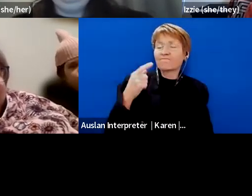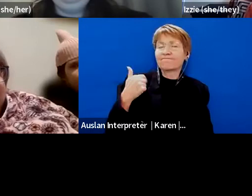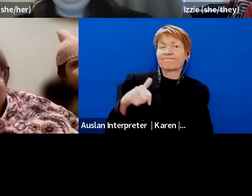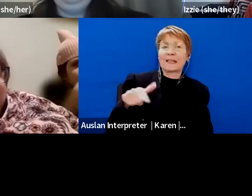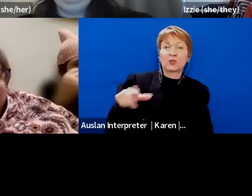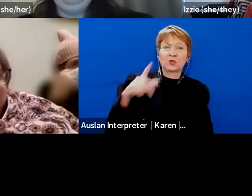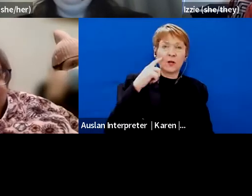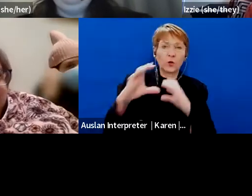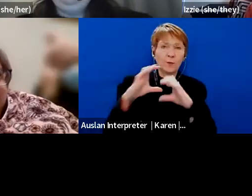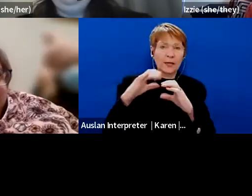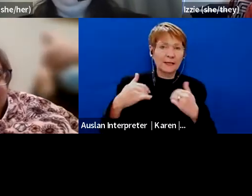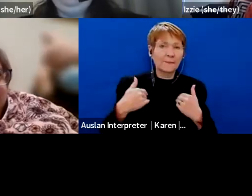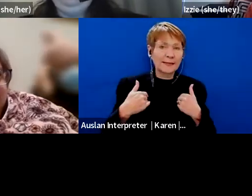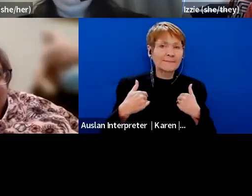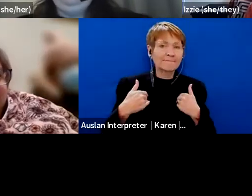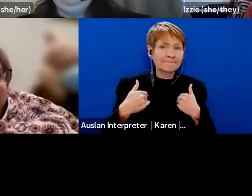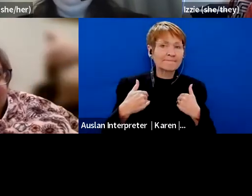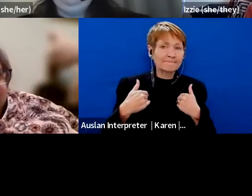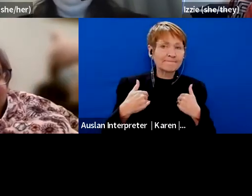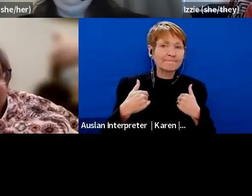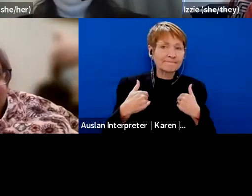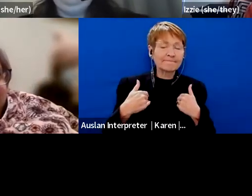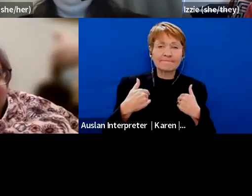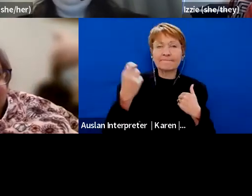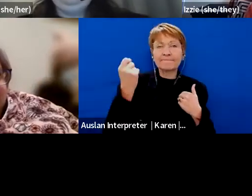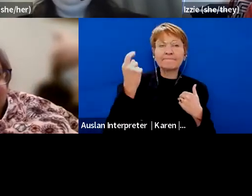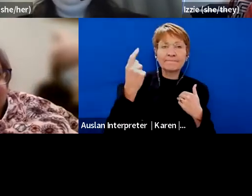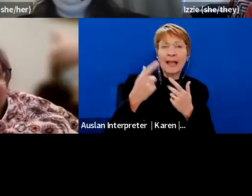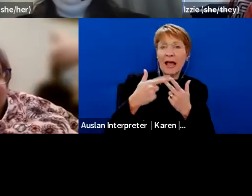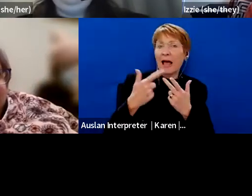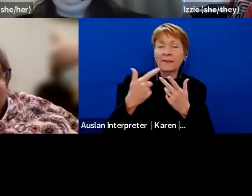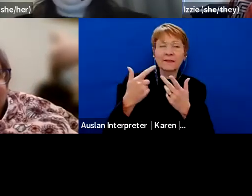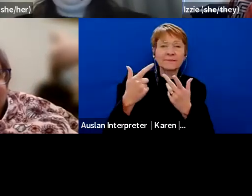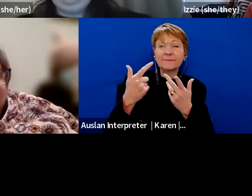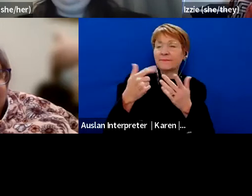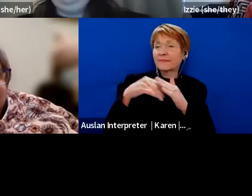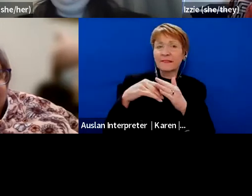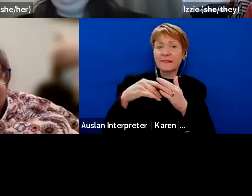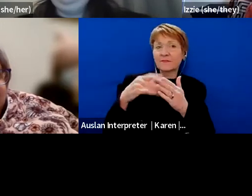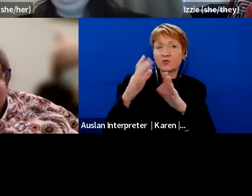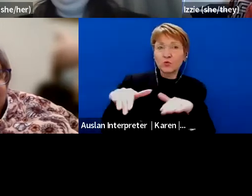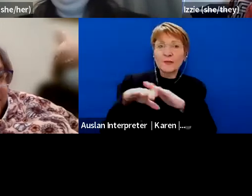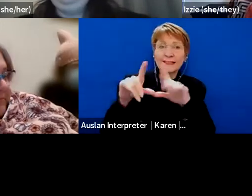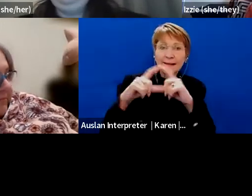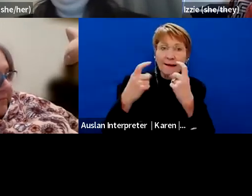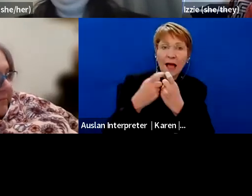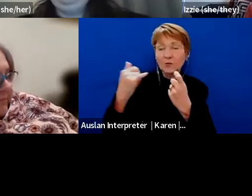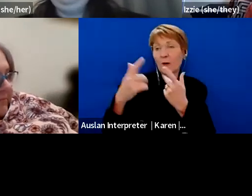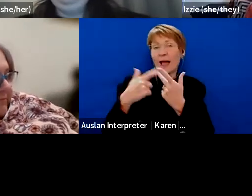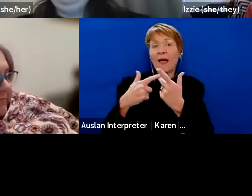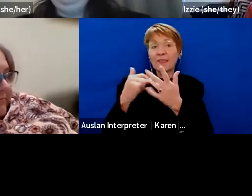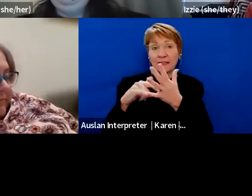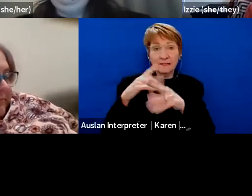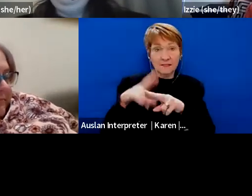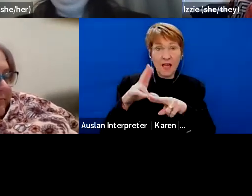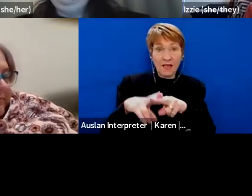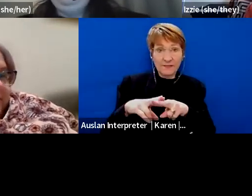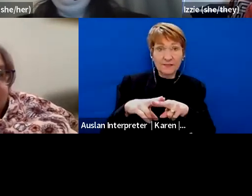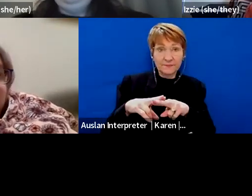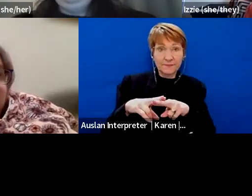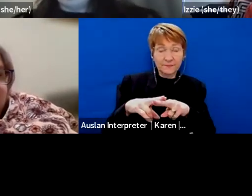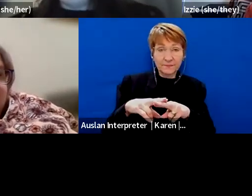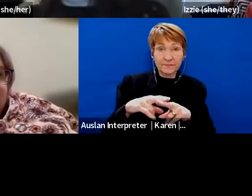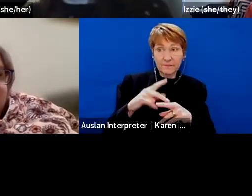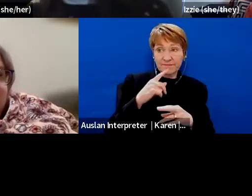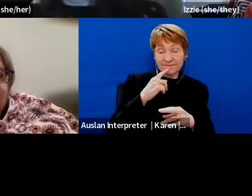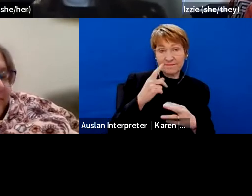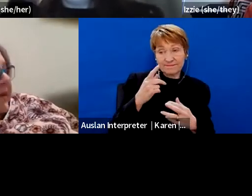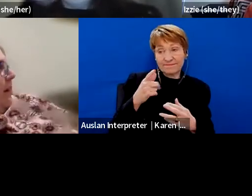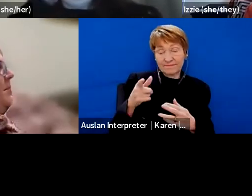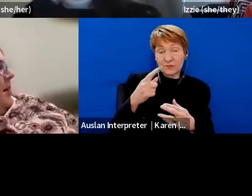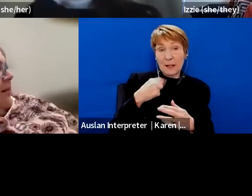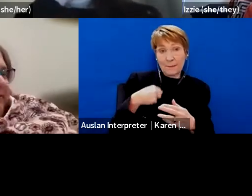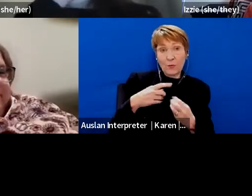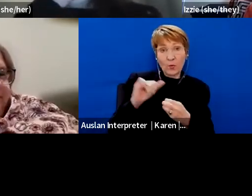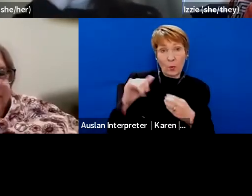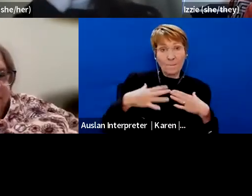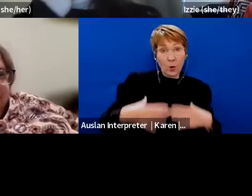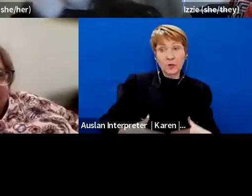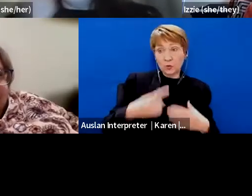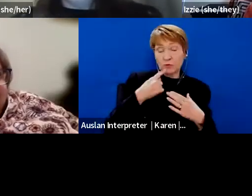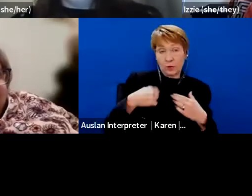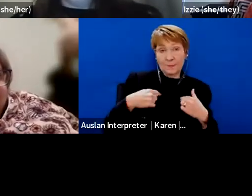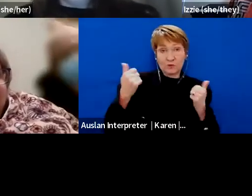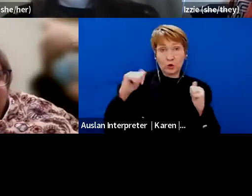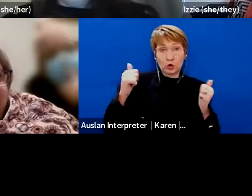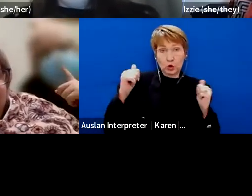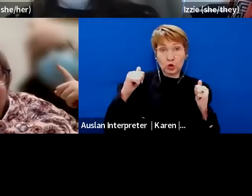is communication, and also to role model it to other people in the classroom, whether it be her peers or also, you know, other staff in the room to say you are telling me with your body that it is time for me to go.